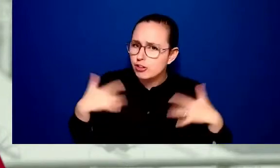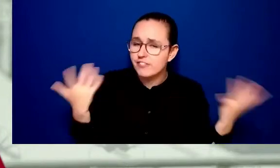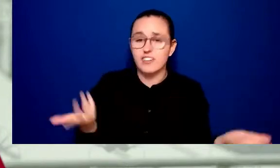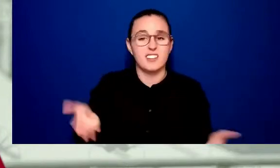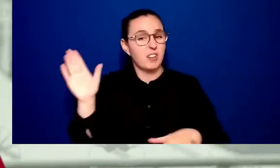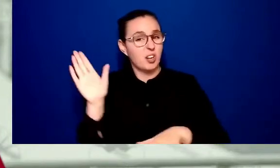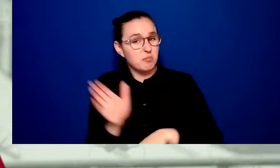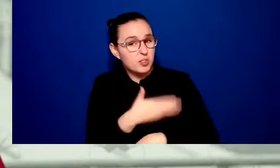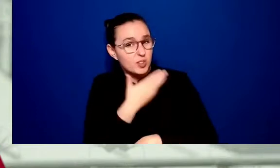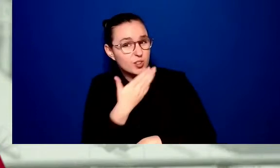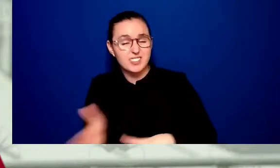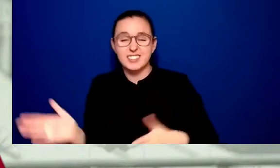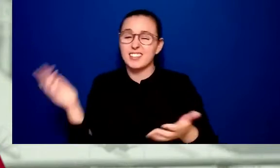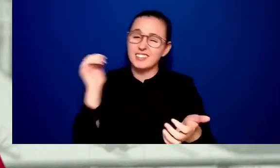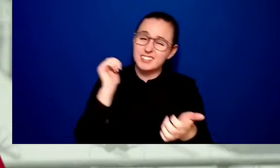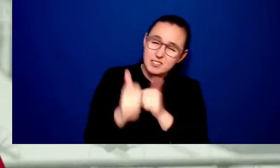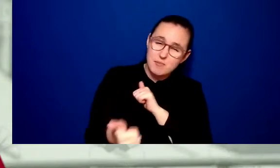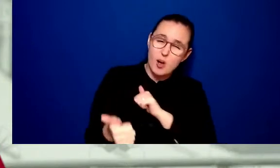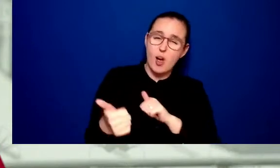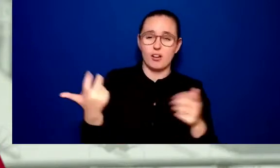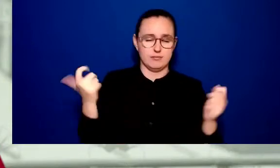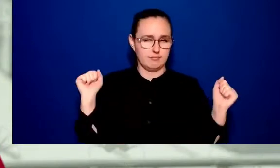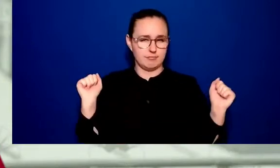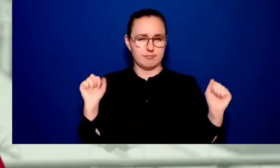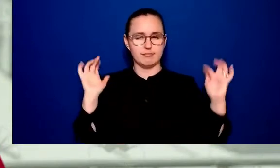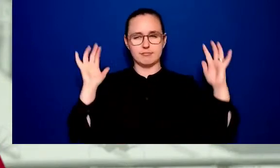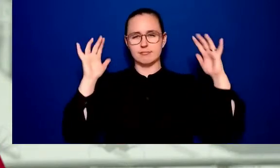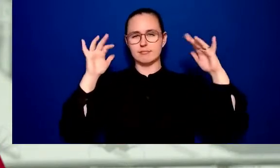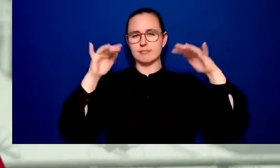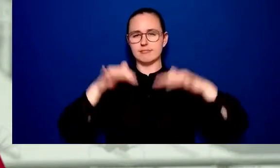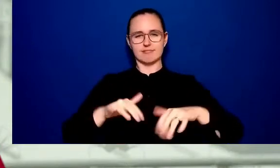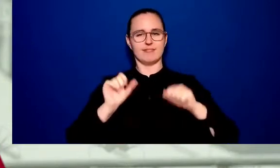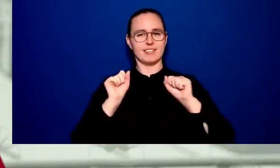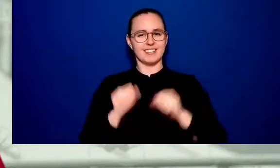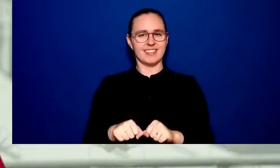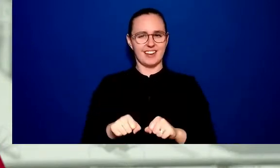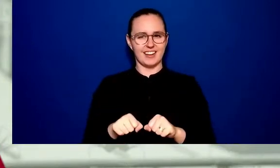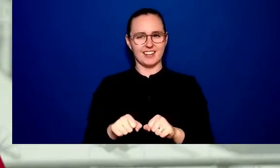vast majority of people have been vaccinated already and to be able to allow them to more